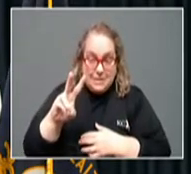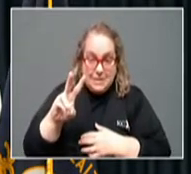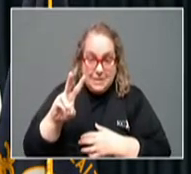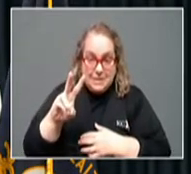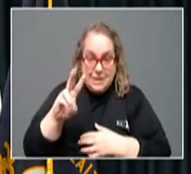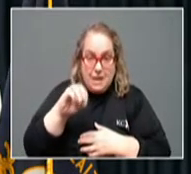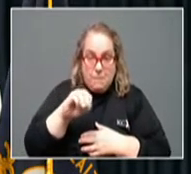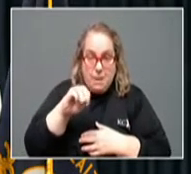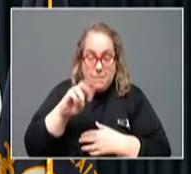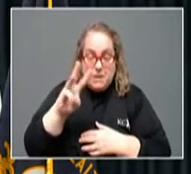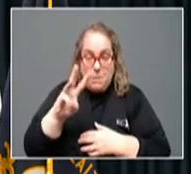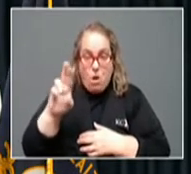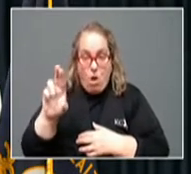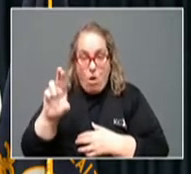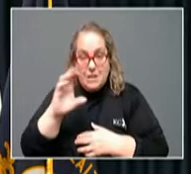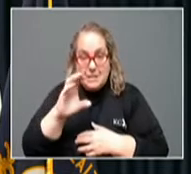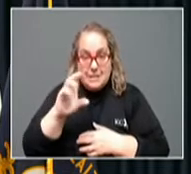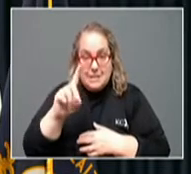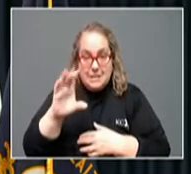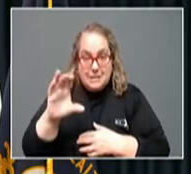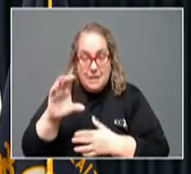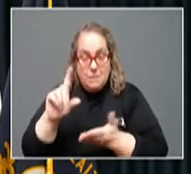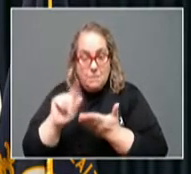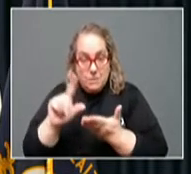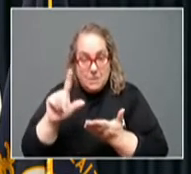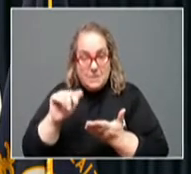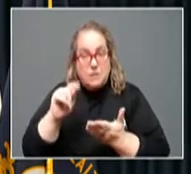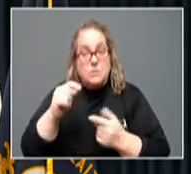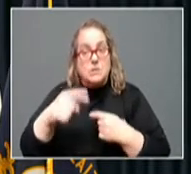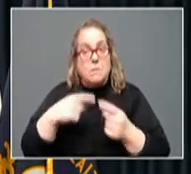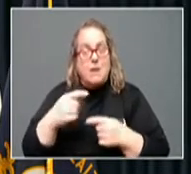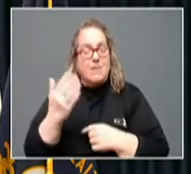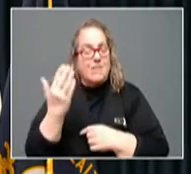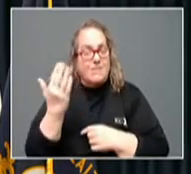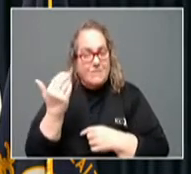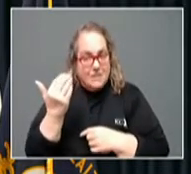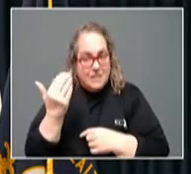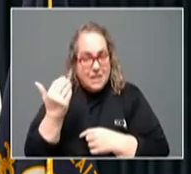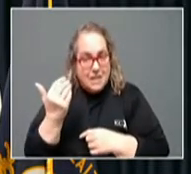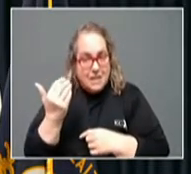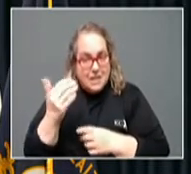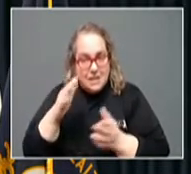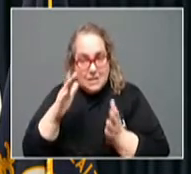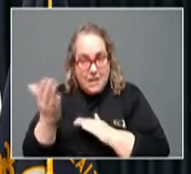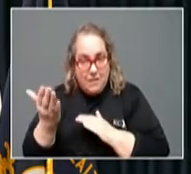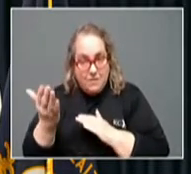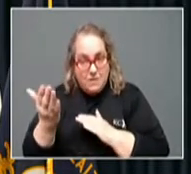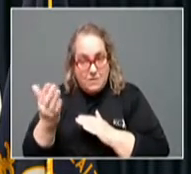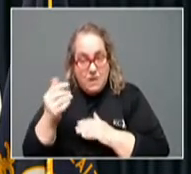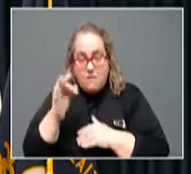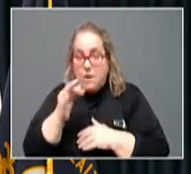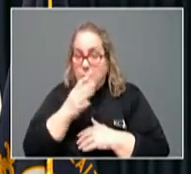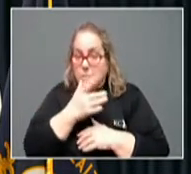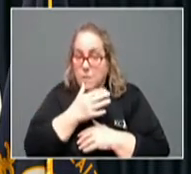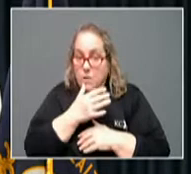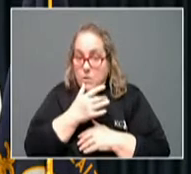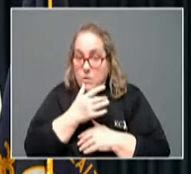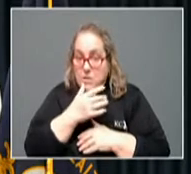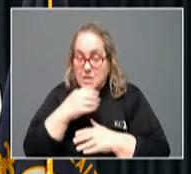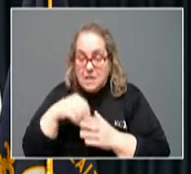the CDC publishes, It was about 15 deaths of mothers in Mississippi. Um,